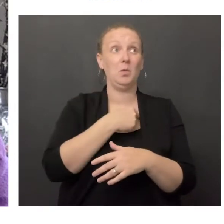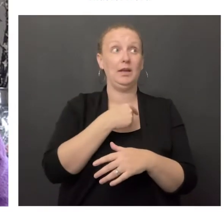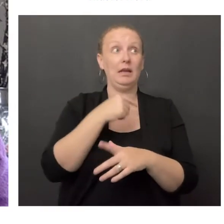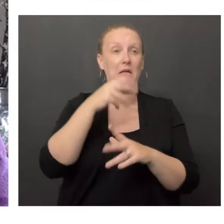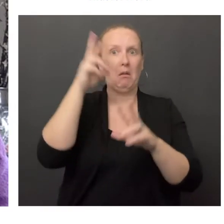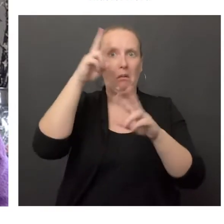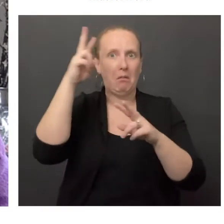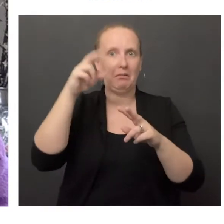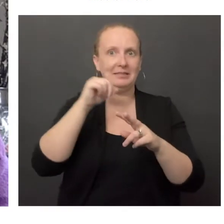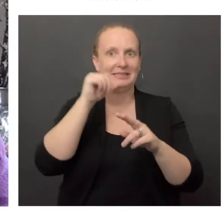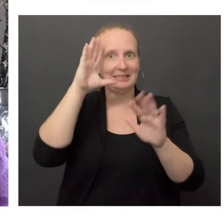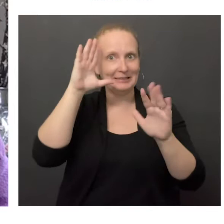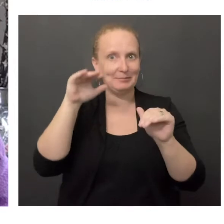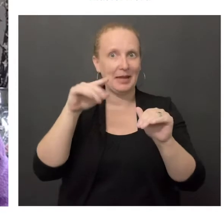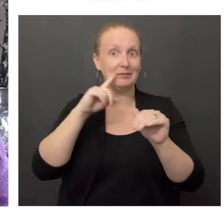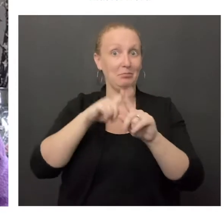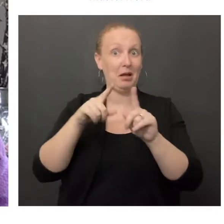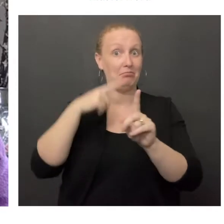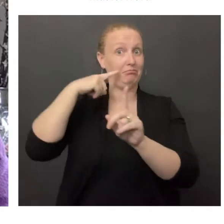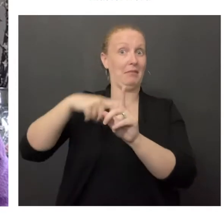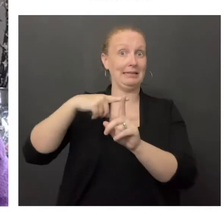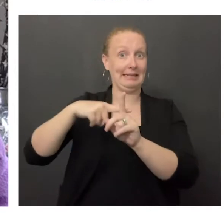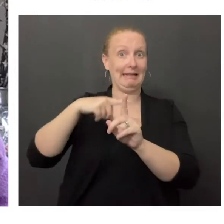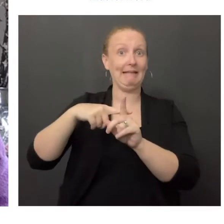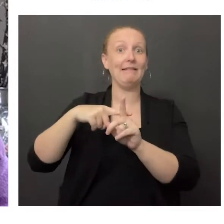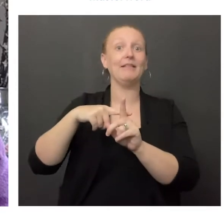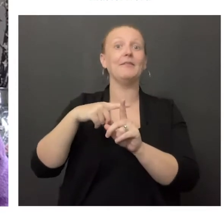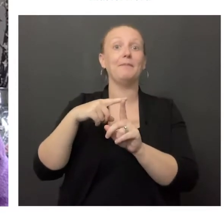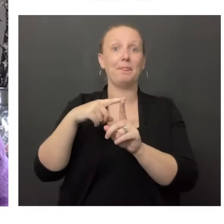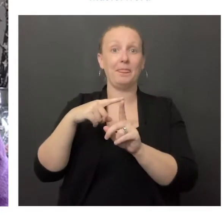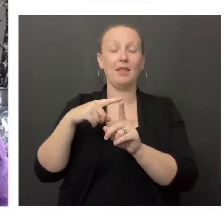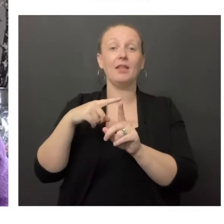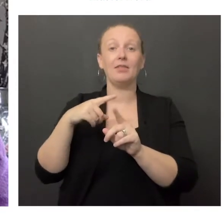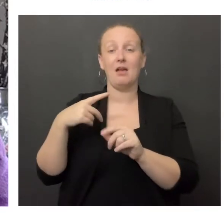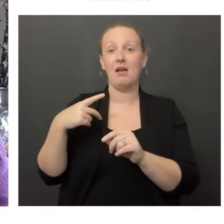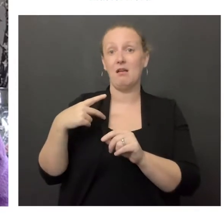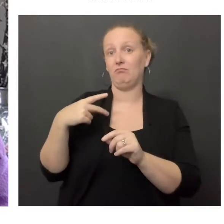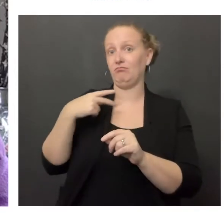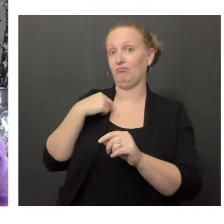Was the lapel, the device on the lapel